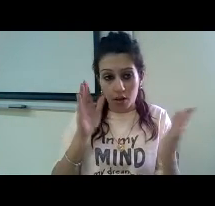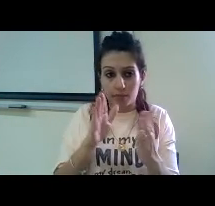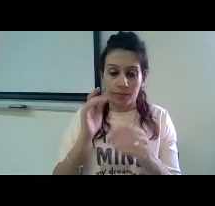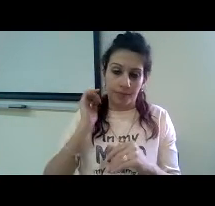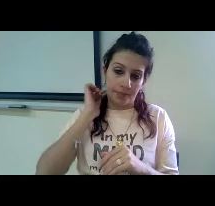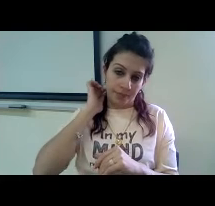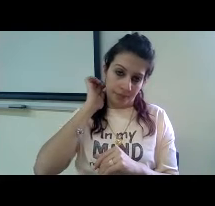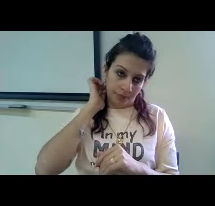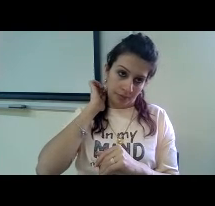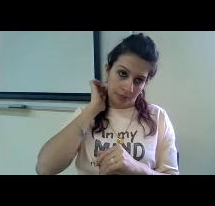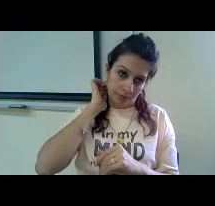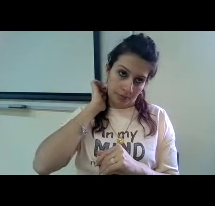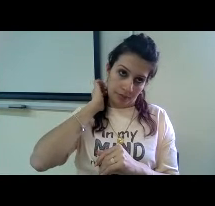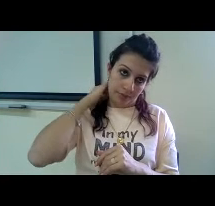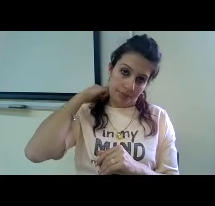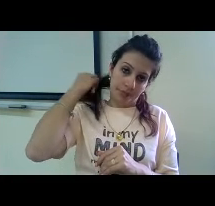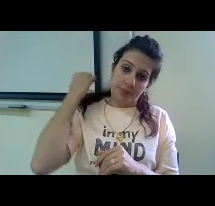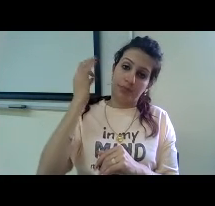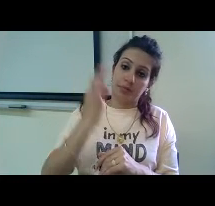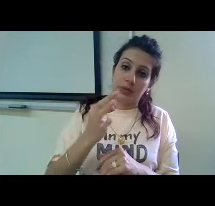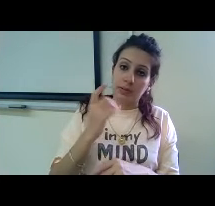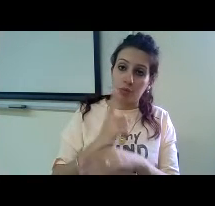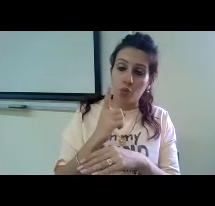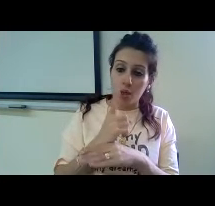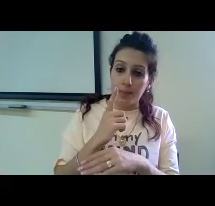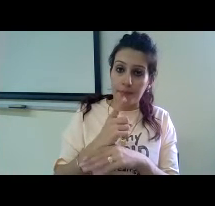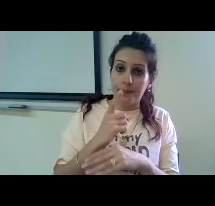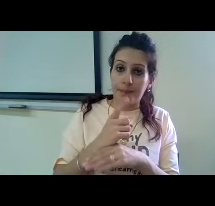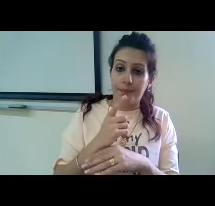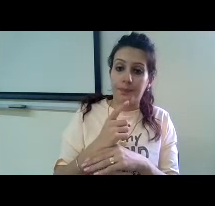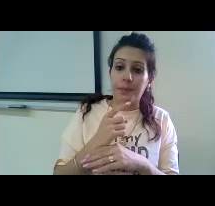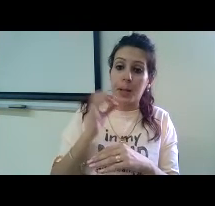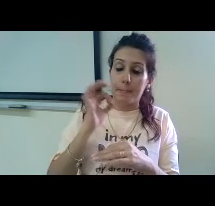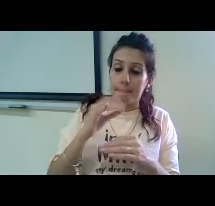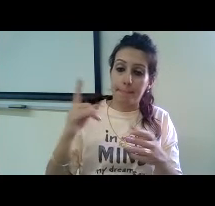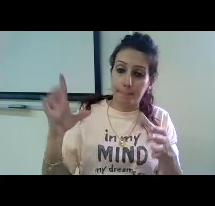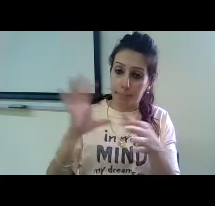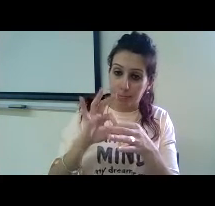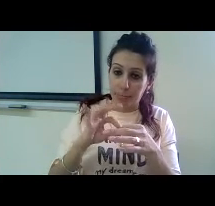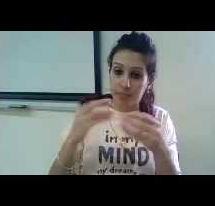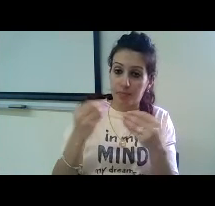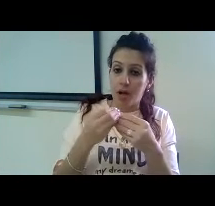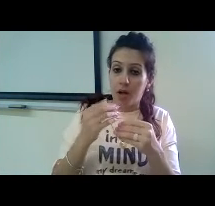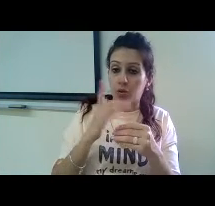how to build up the positive relationship which is vital for the partnership, and how can